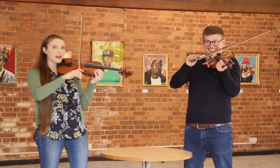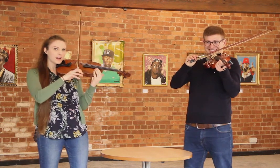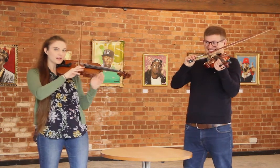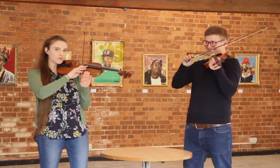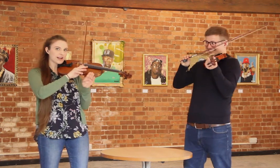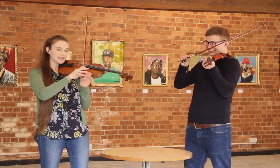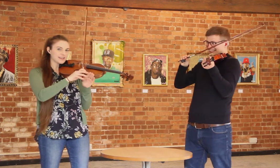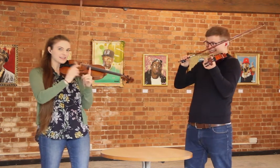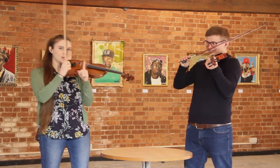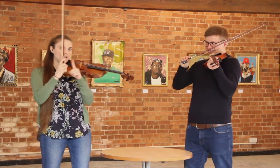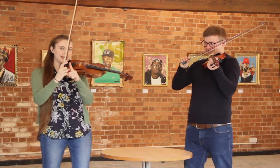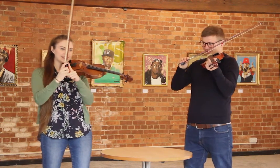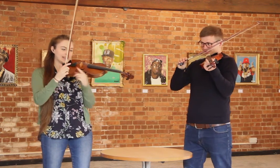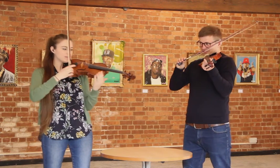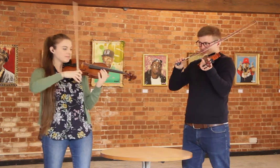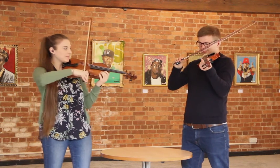Let’s practice playing D...